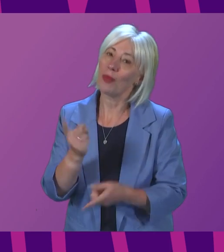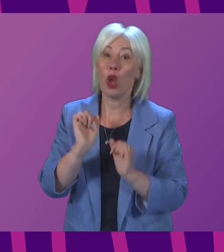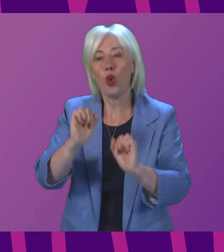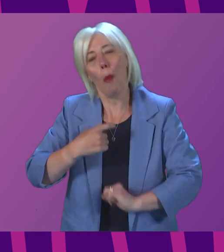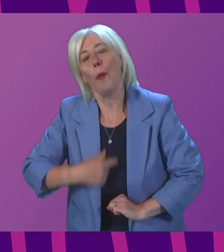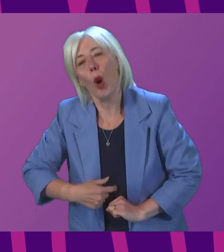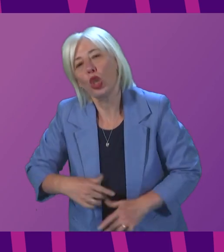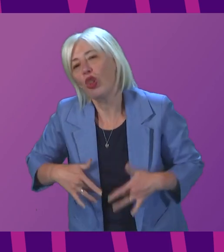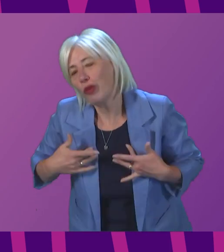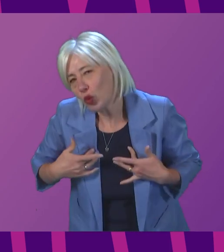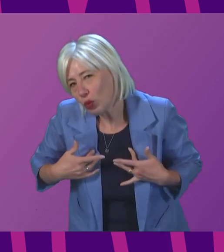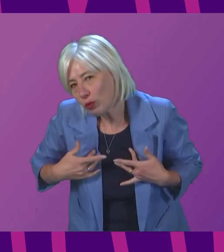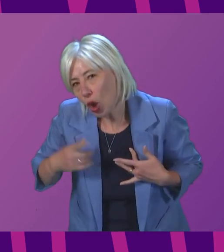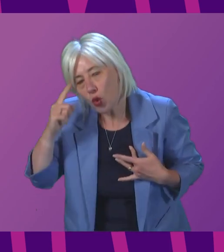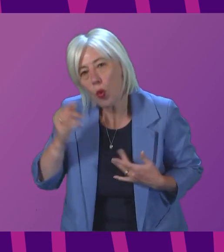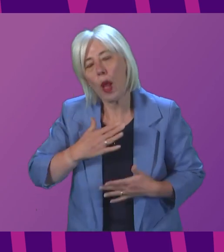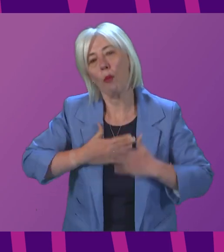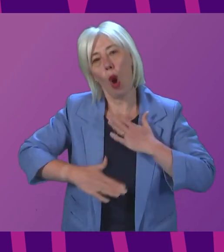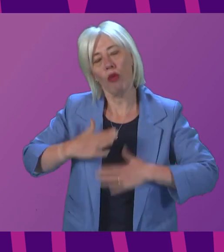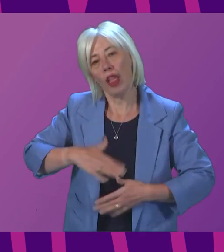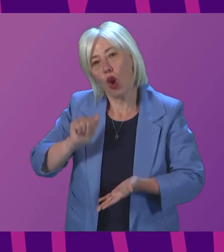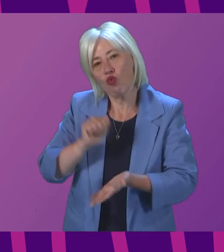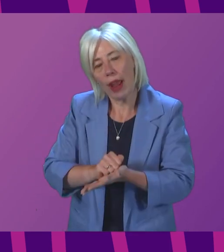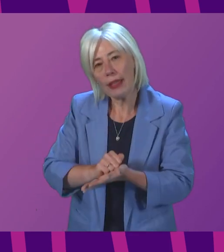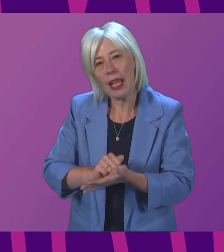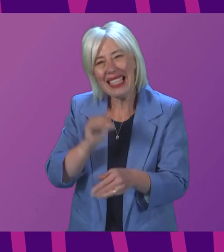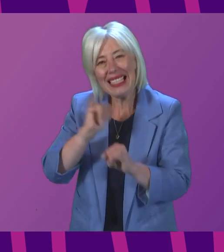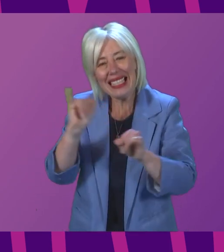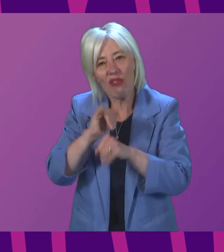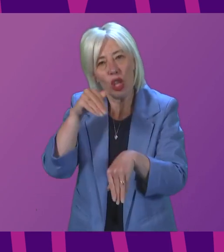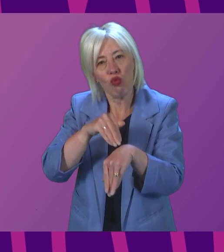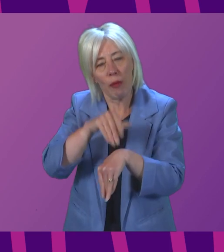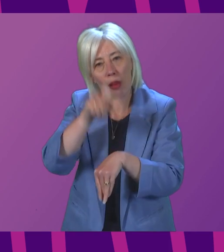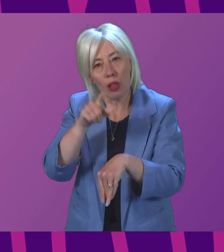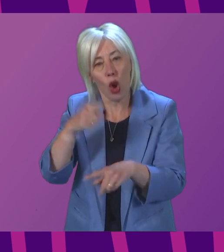Does she think that it is morally right that serious criminals are automatically released